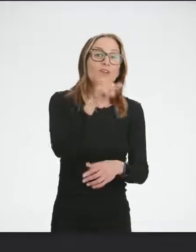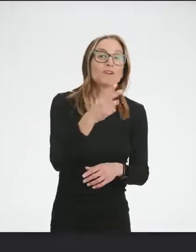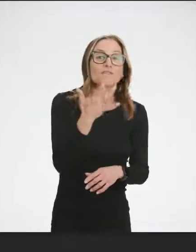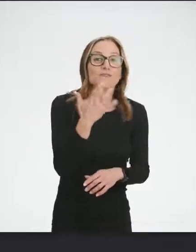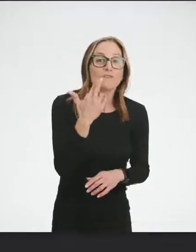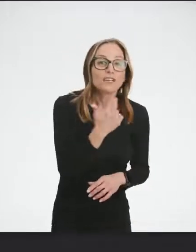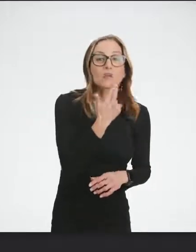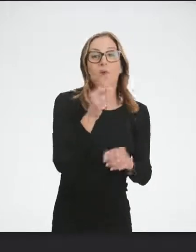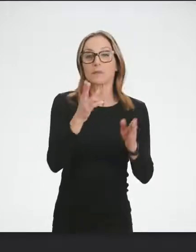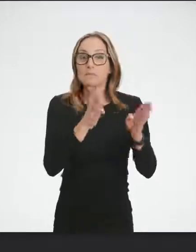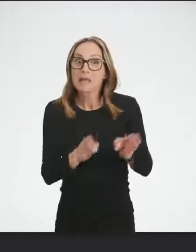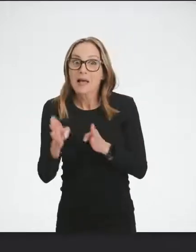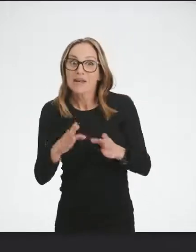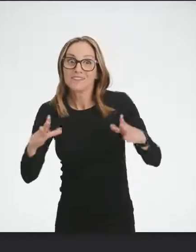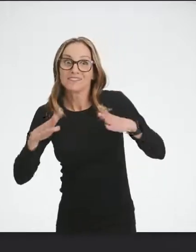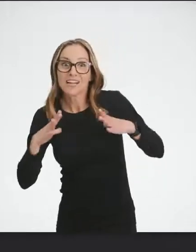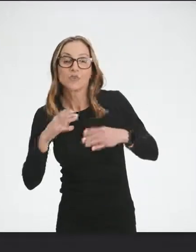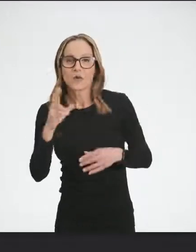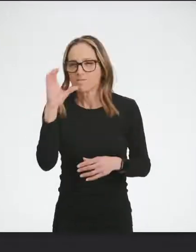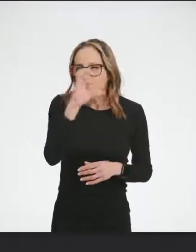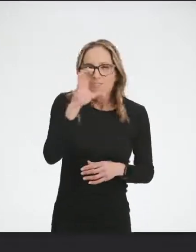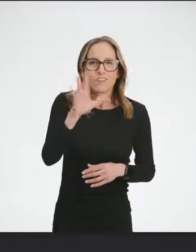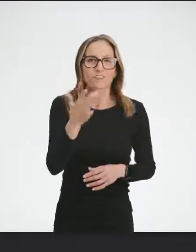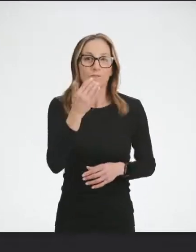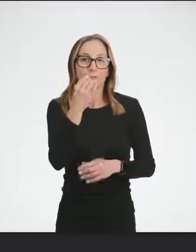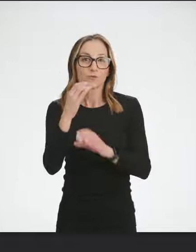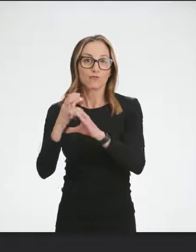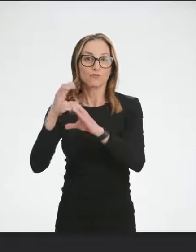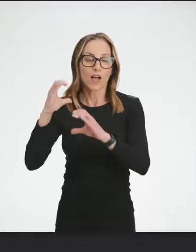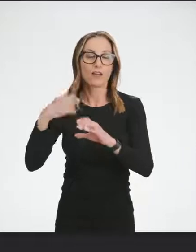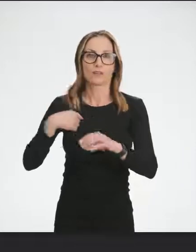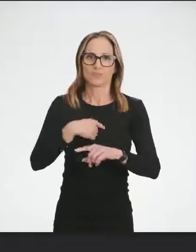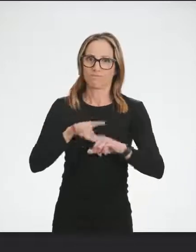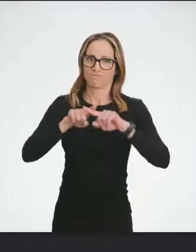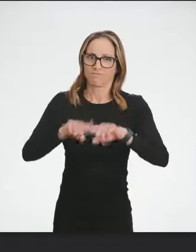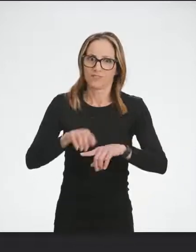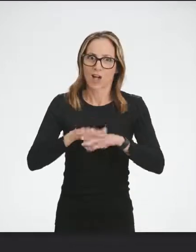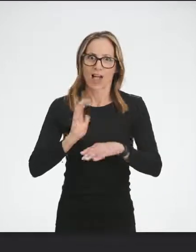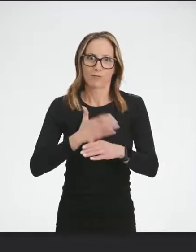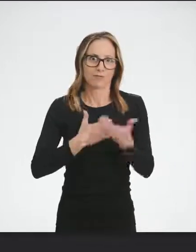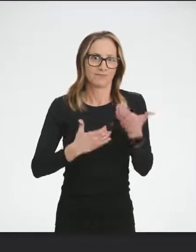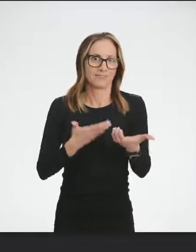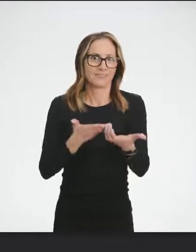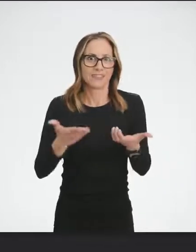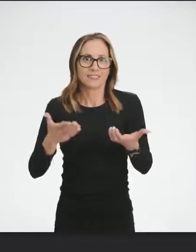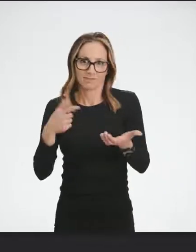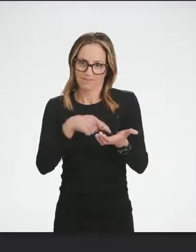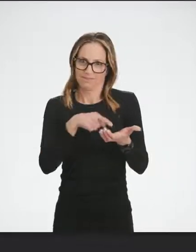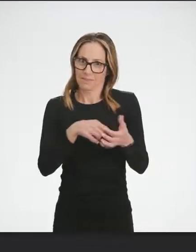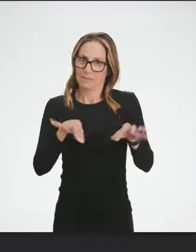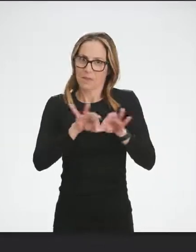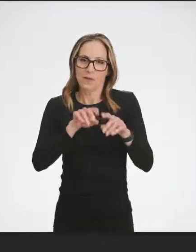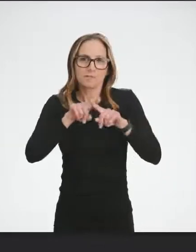or just checking where your favorite food truck is parked on a map, we rely on our devices more than ever to help us explore the world around us.